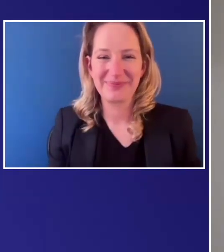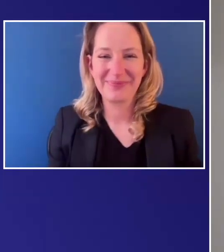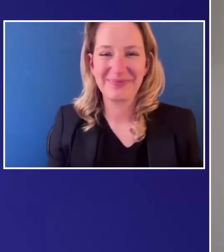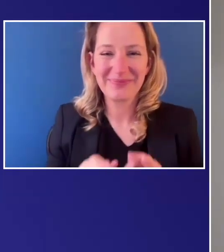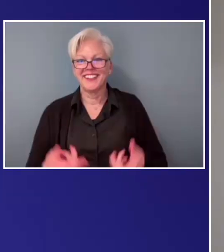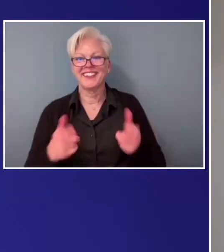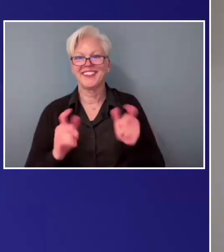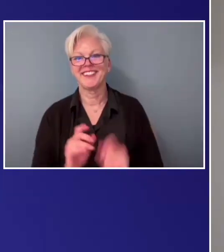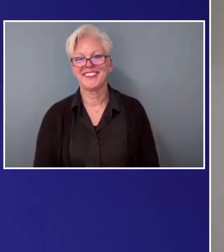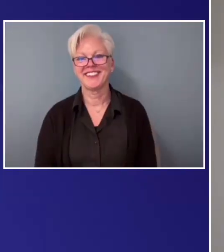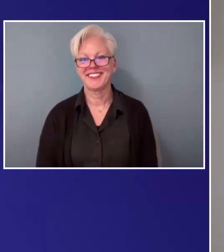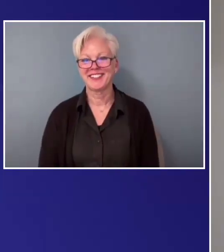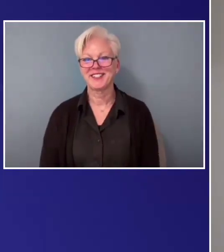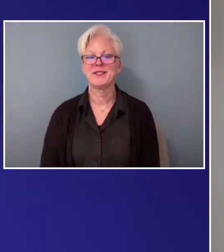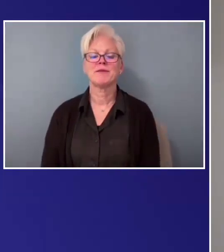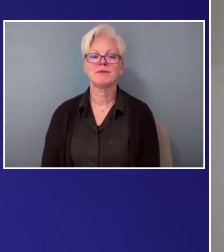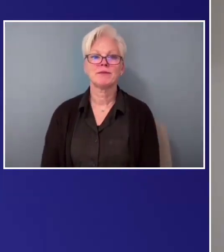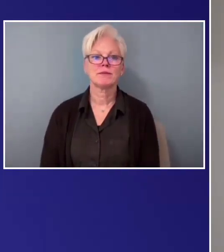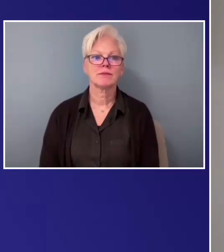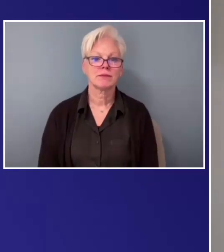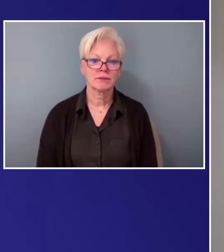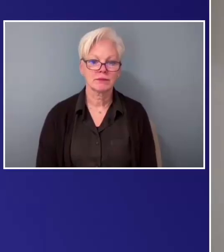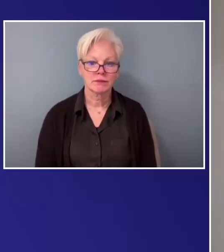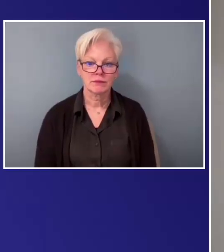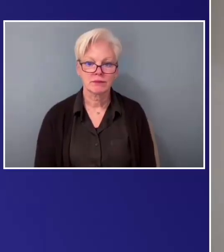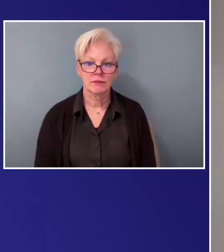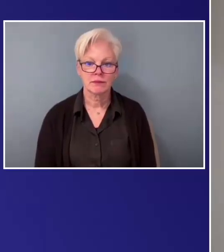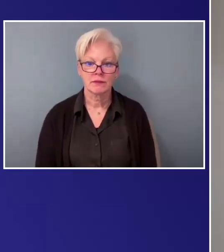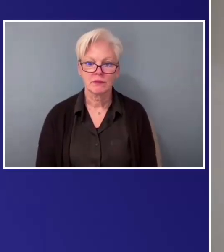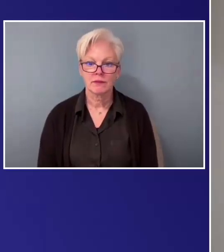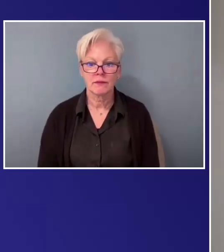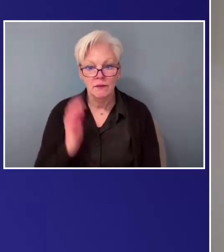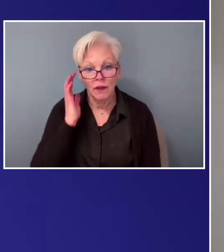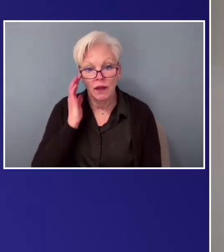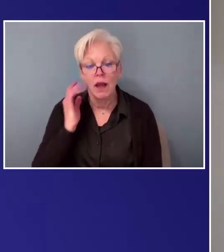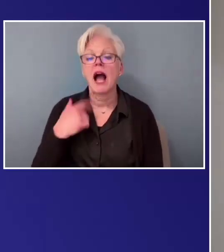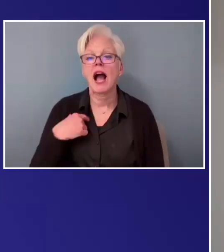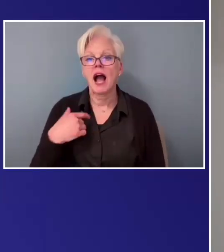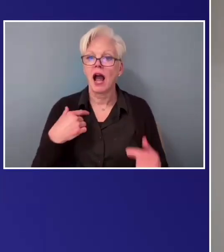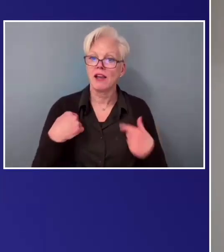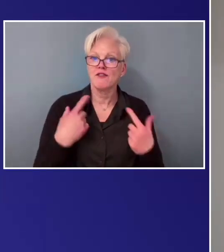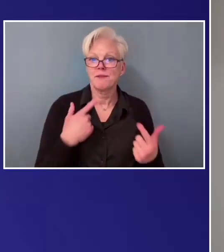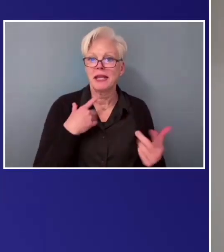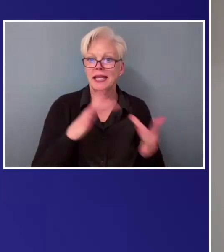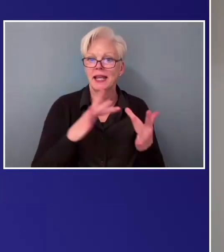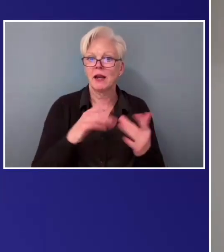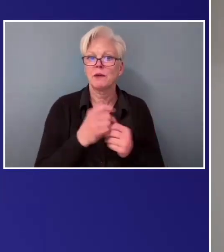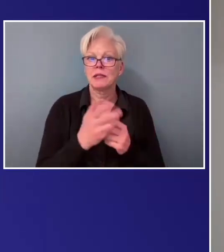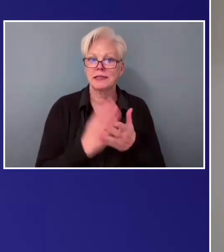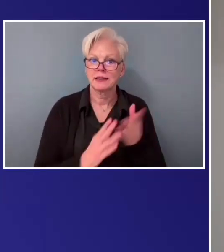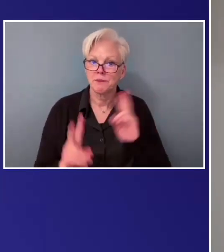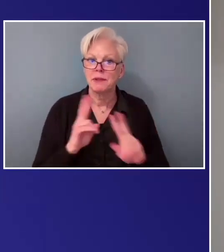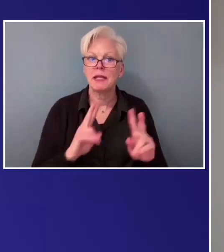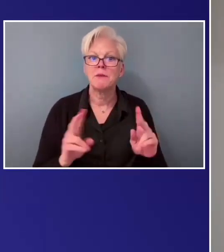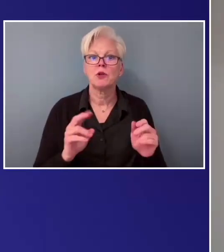Thank you. I've been in contact with some folks in the territories and associated